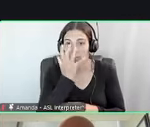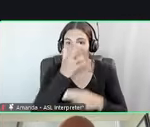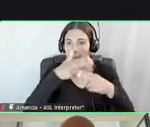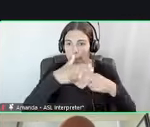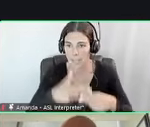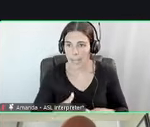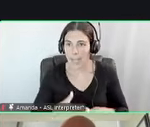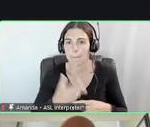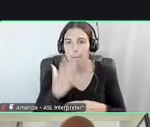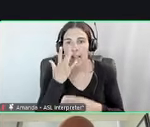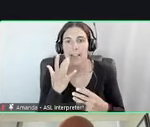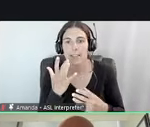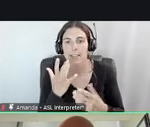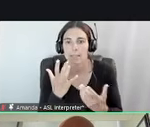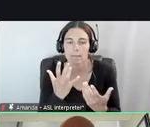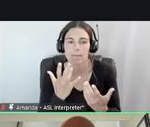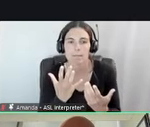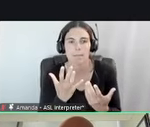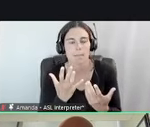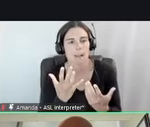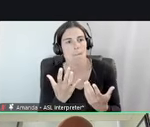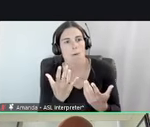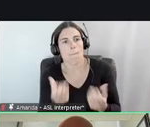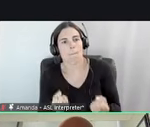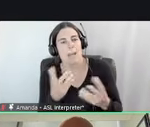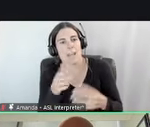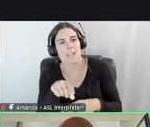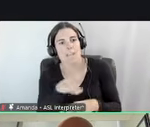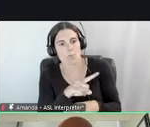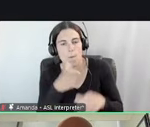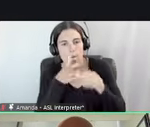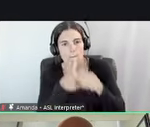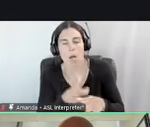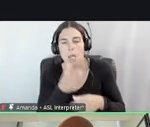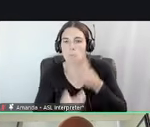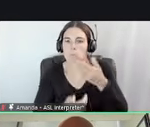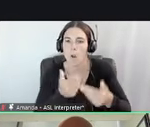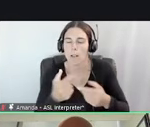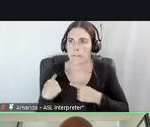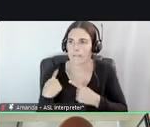I know many of you have been following this process almost for a year now since we first